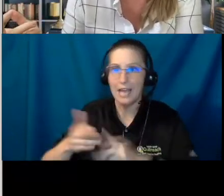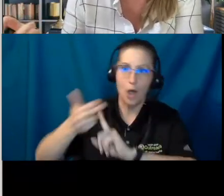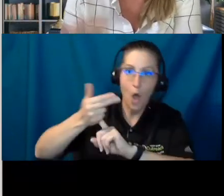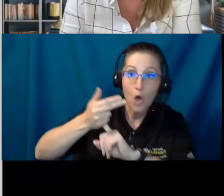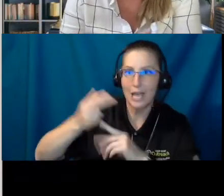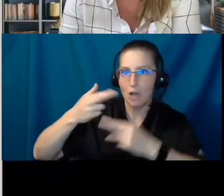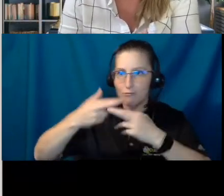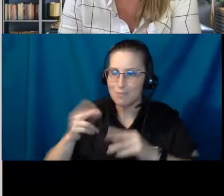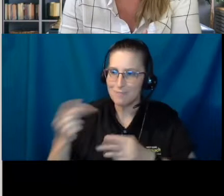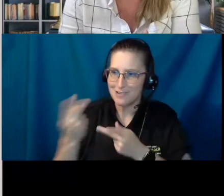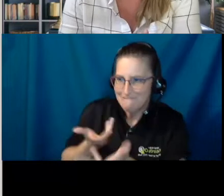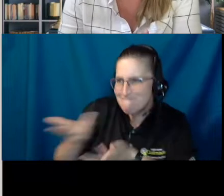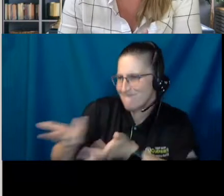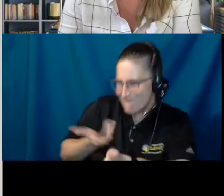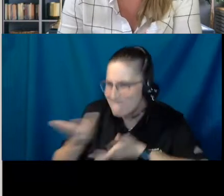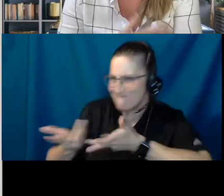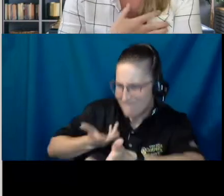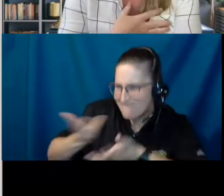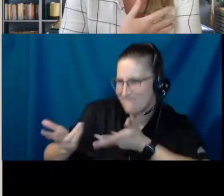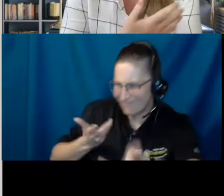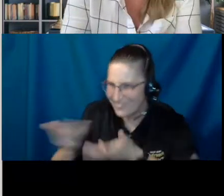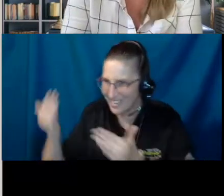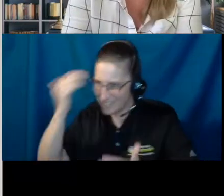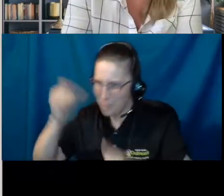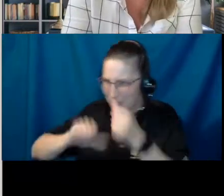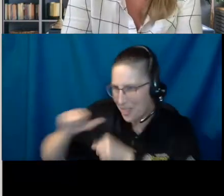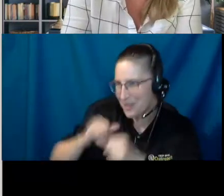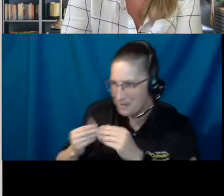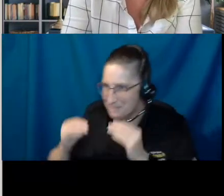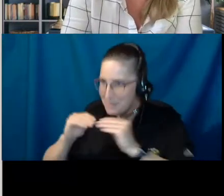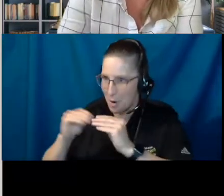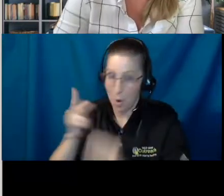we really got to start, you know, getting to know each other a little bit more on a